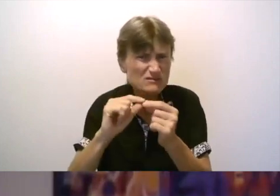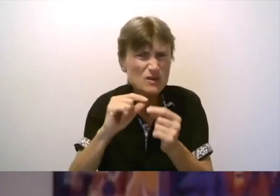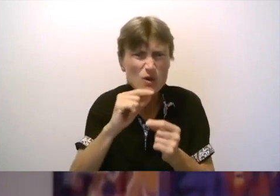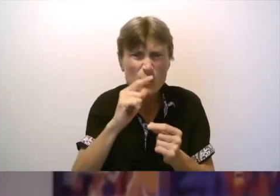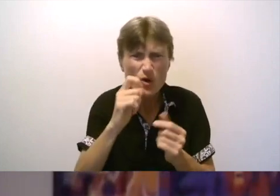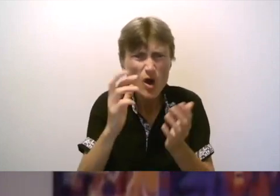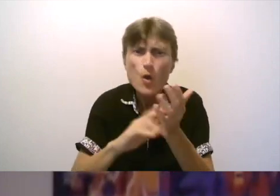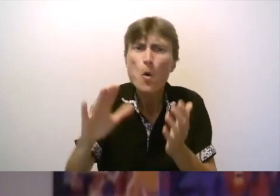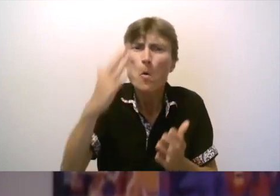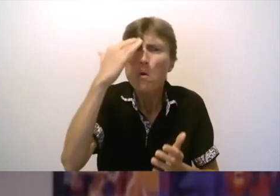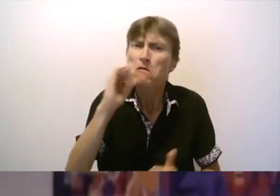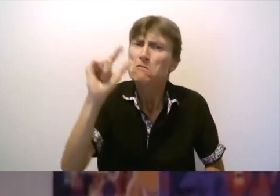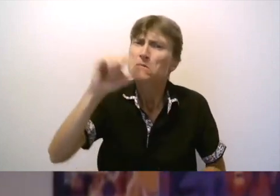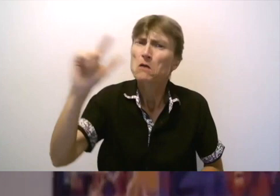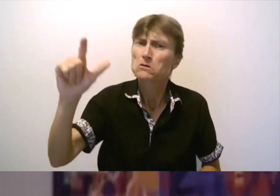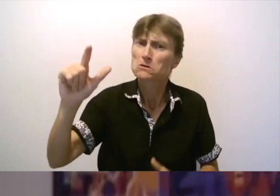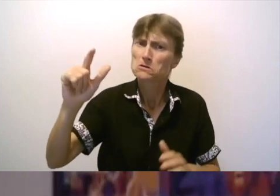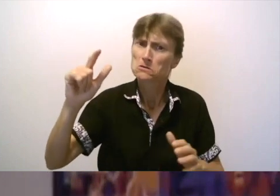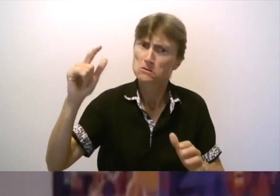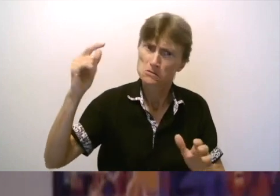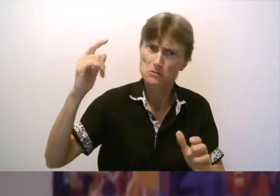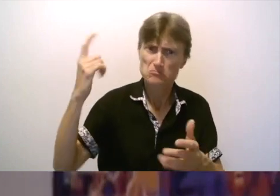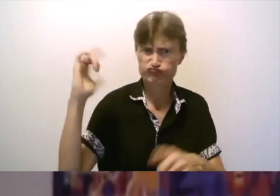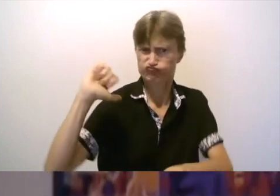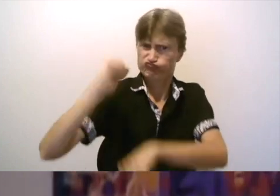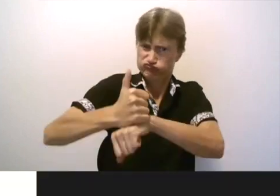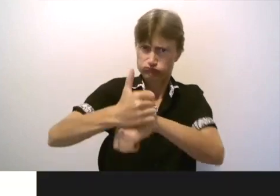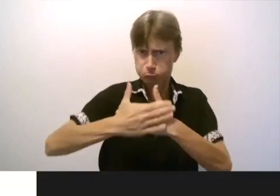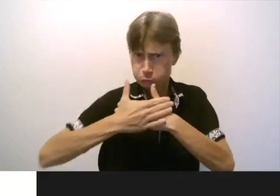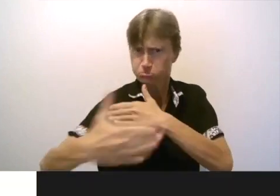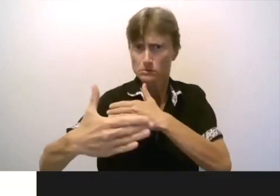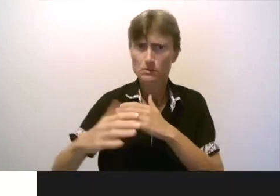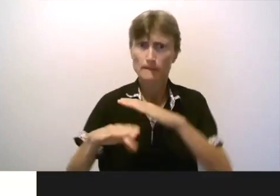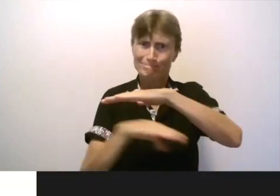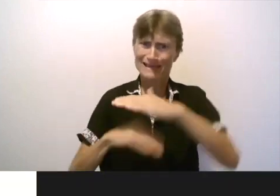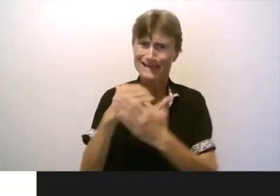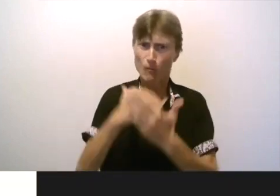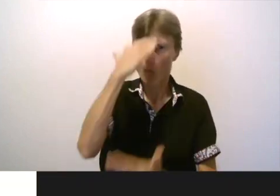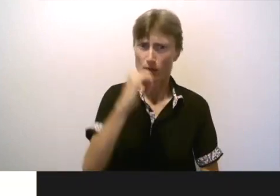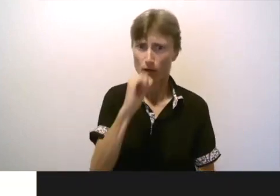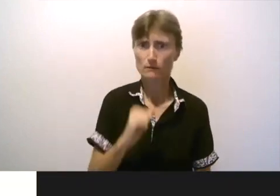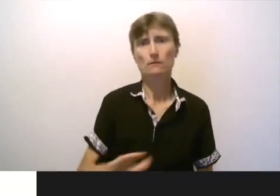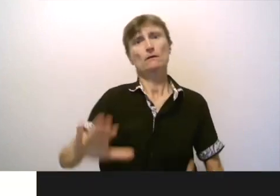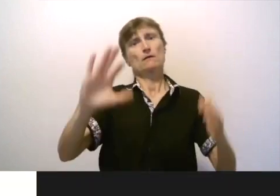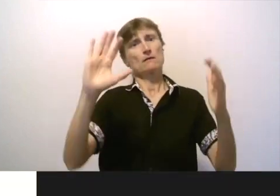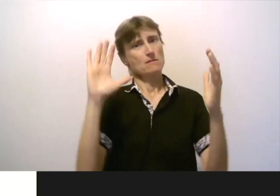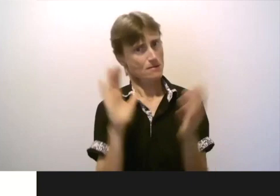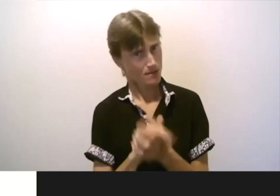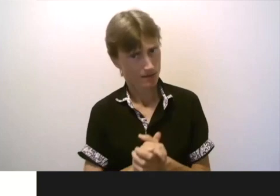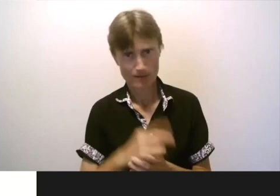government just do a basic income what's the obstacle oh my goodness thousand dollar question i i think earlier i think um